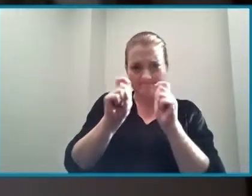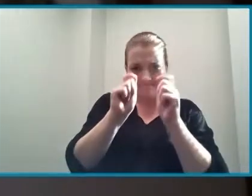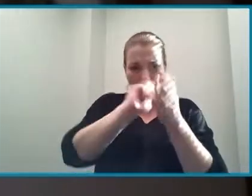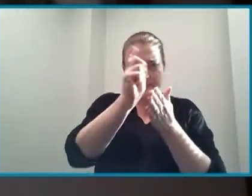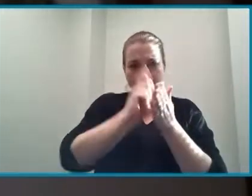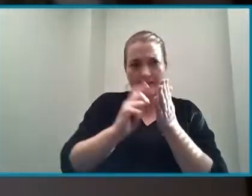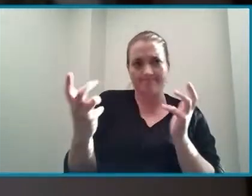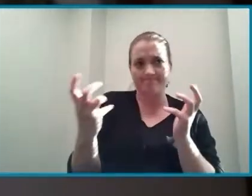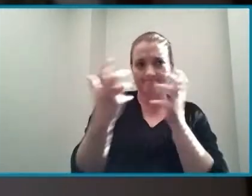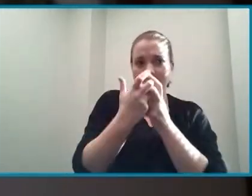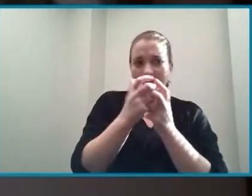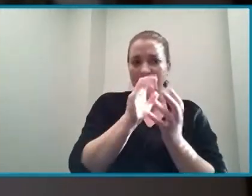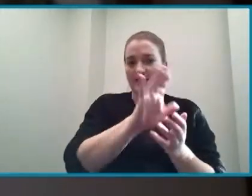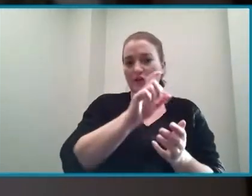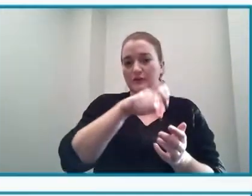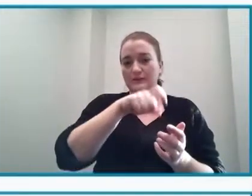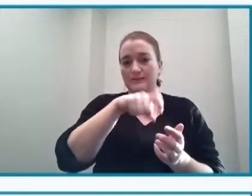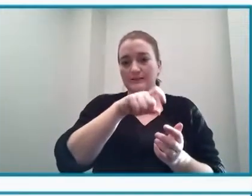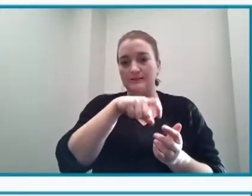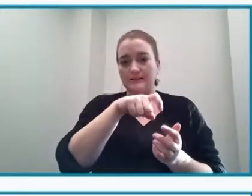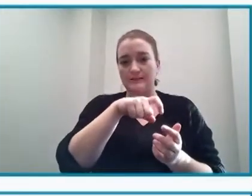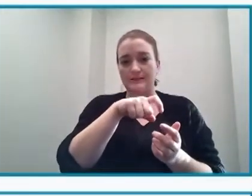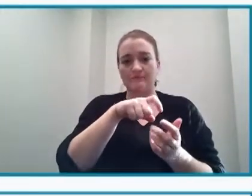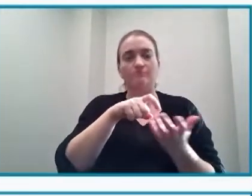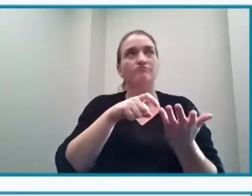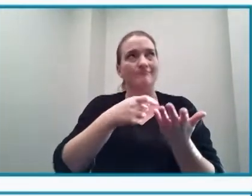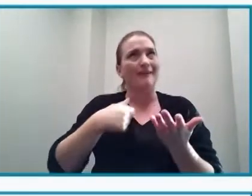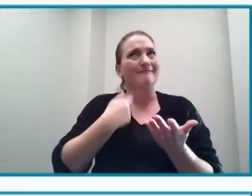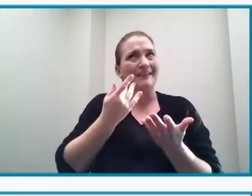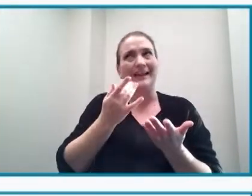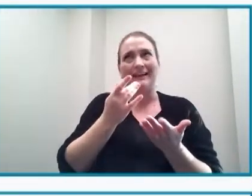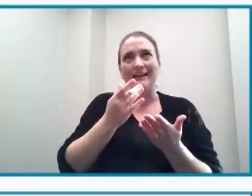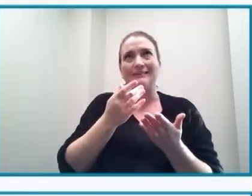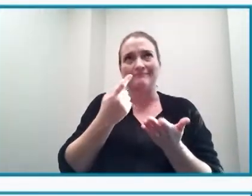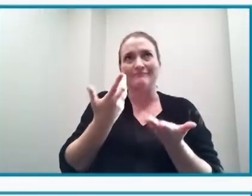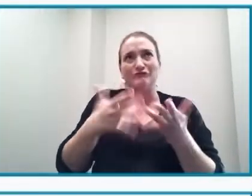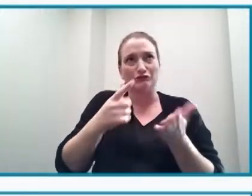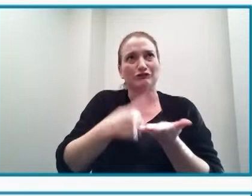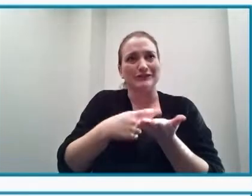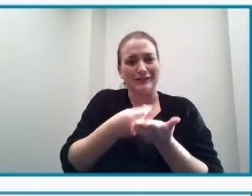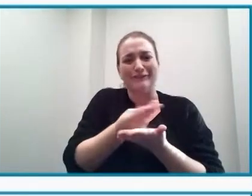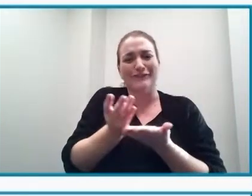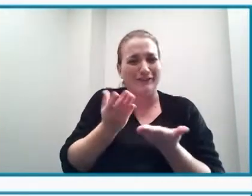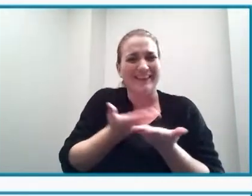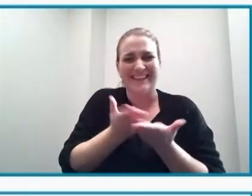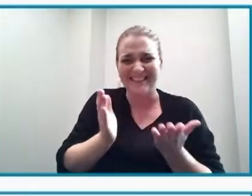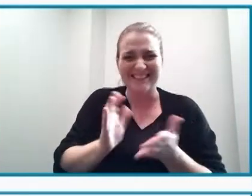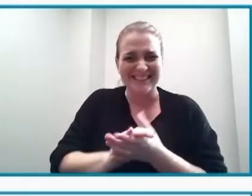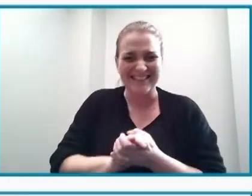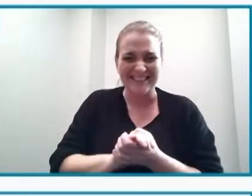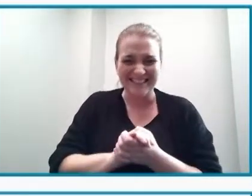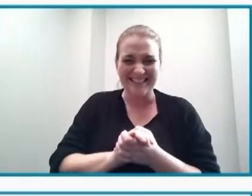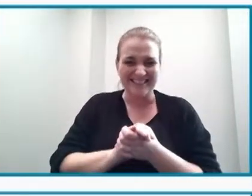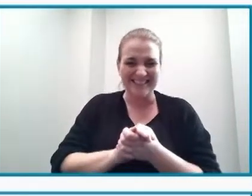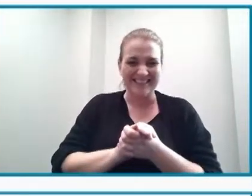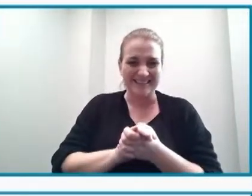Um, yeah. So I think I covered a couple of things in response. Hopefully all of it, . I. Think that's a really interesting point that you bring up,